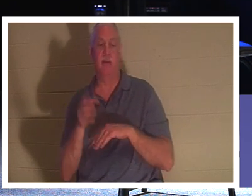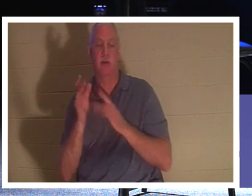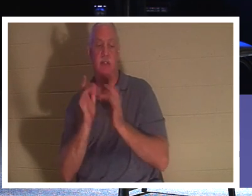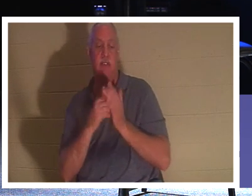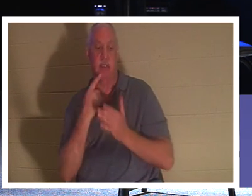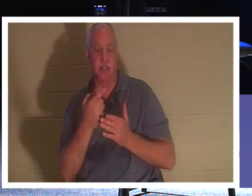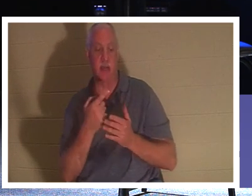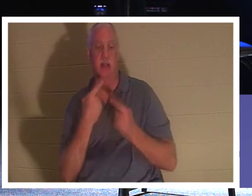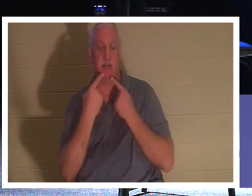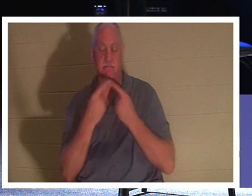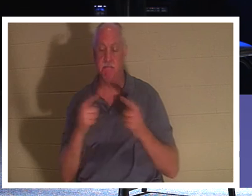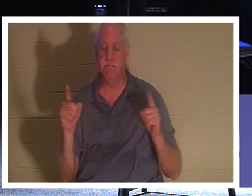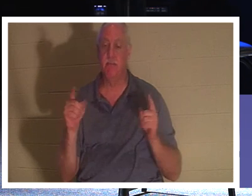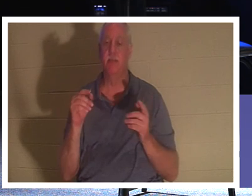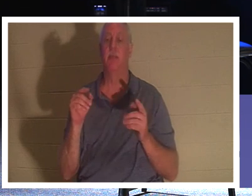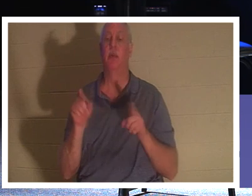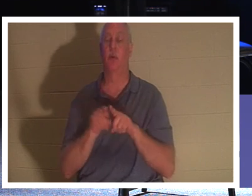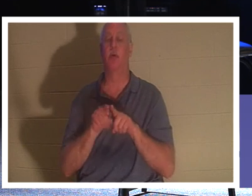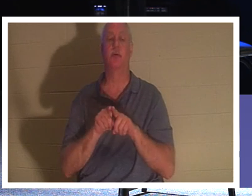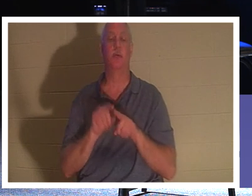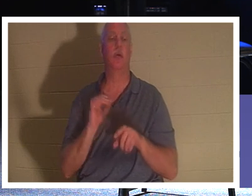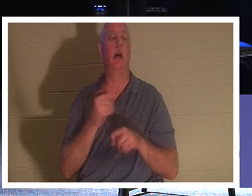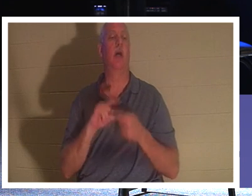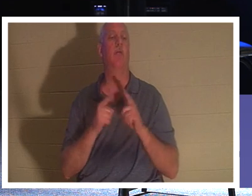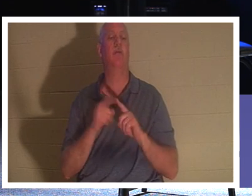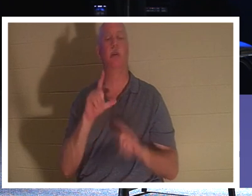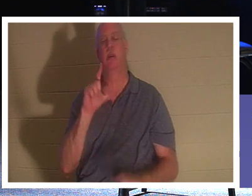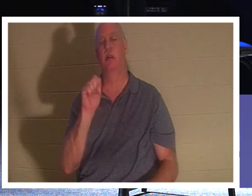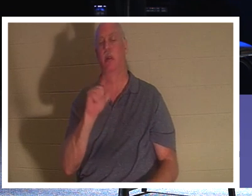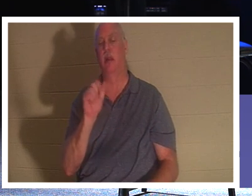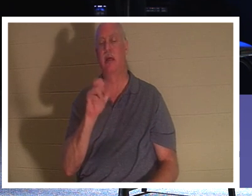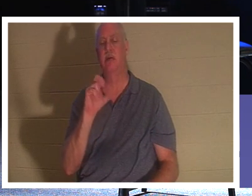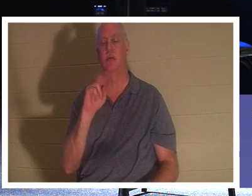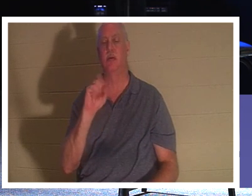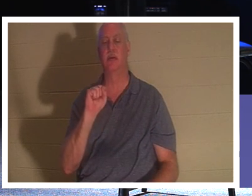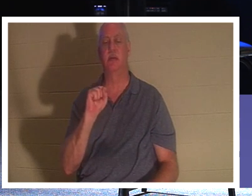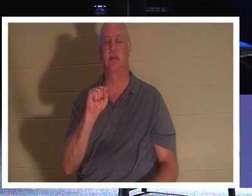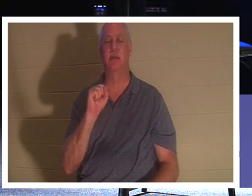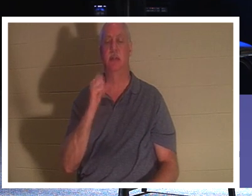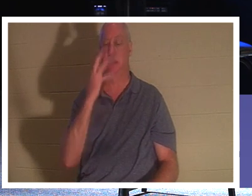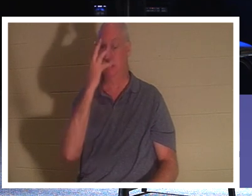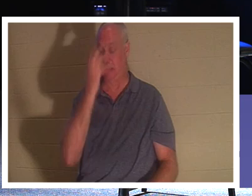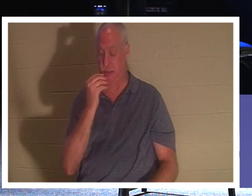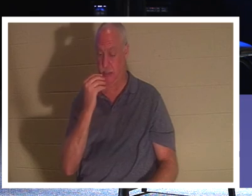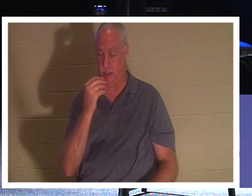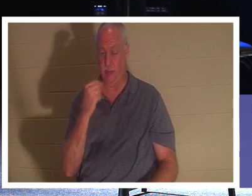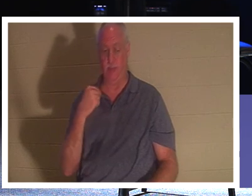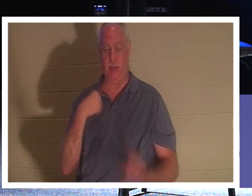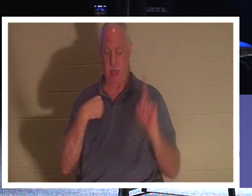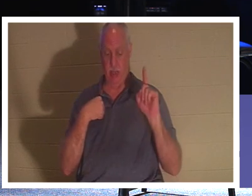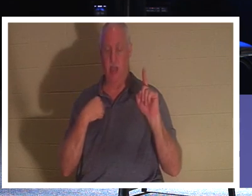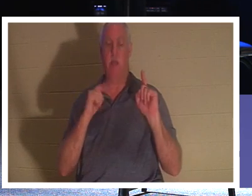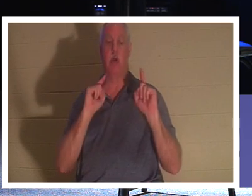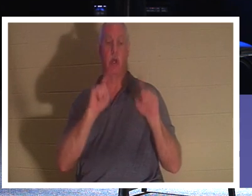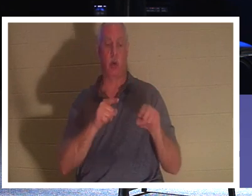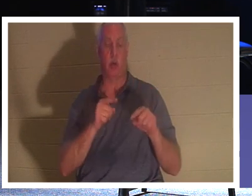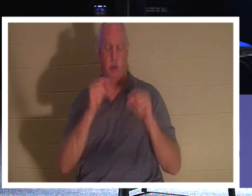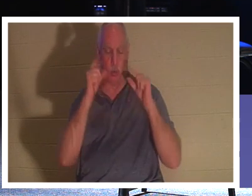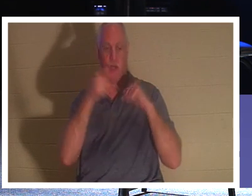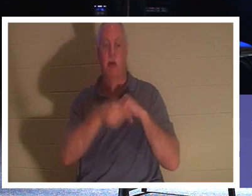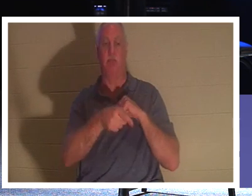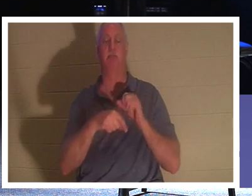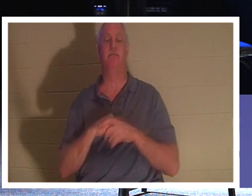to tell them, 'Our friend Lazarus has fallen asleep; but I am going there to wake him up.' His disciples